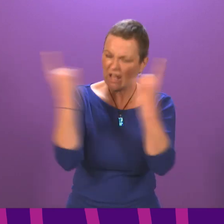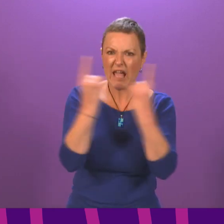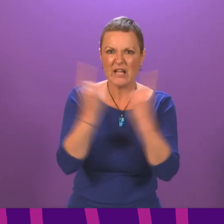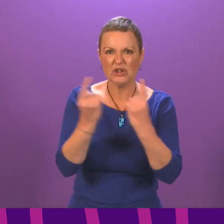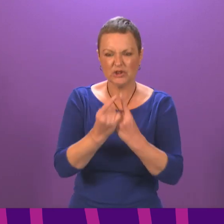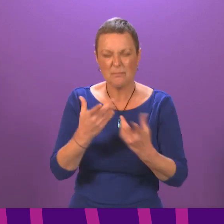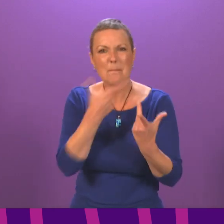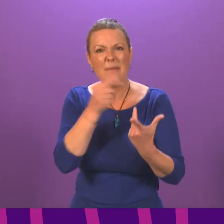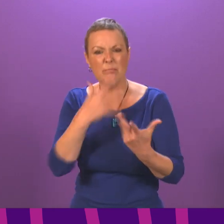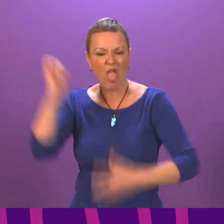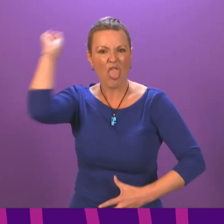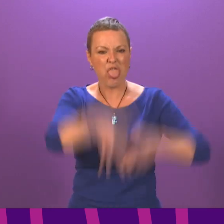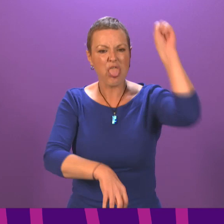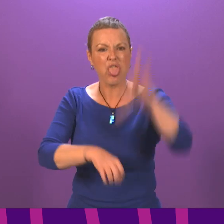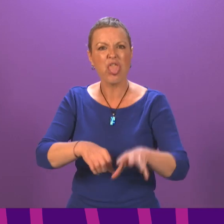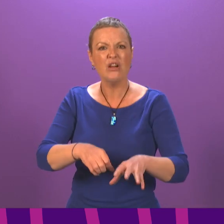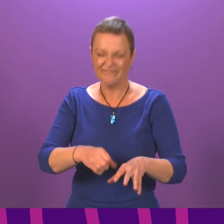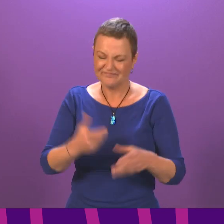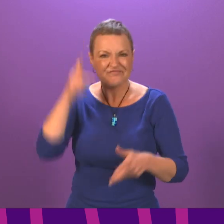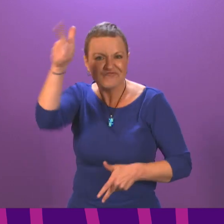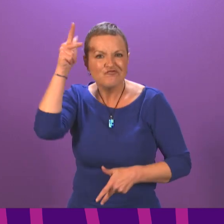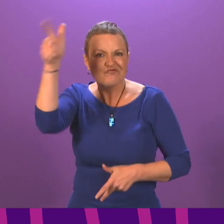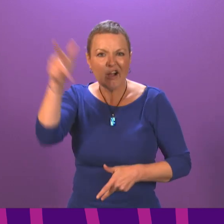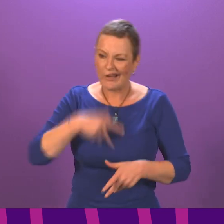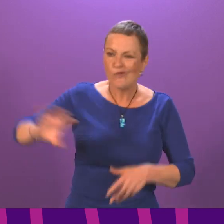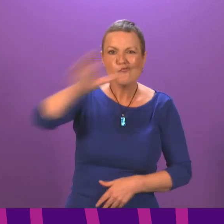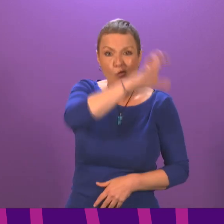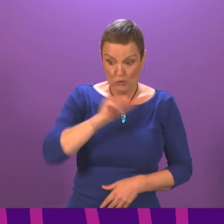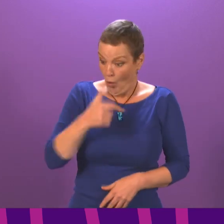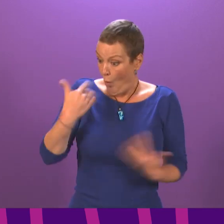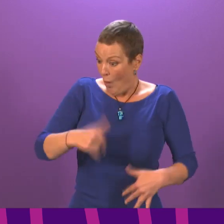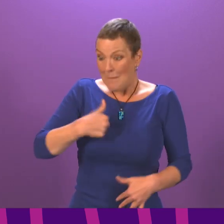fly-tipping in rural communities during the pandemic, not just in my region but across